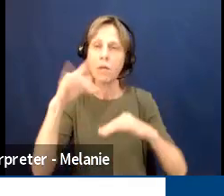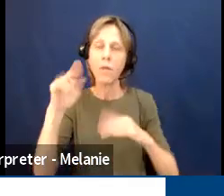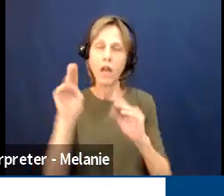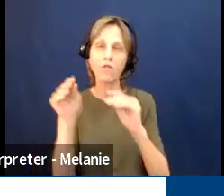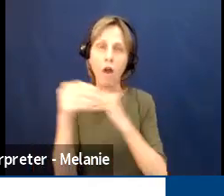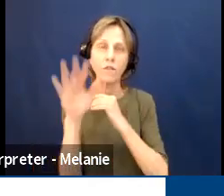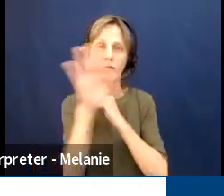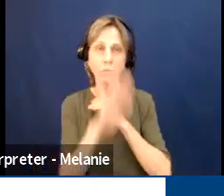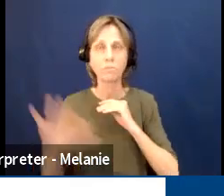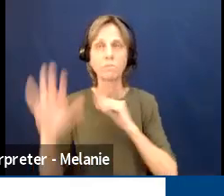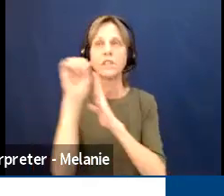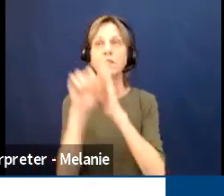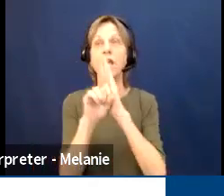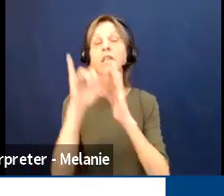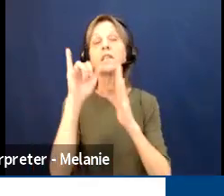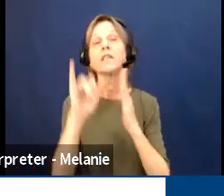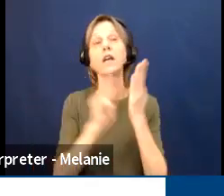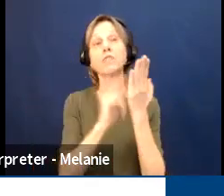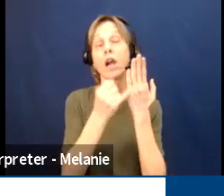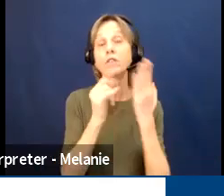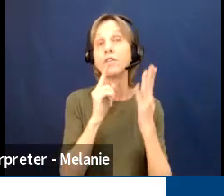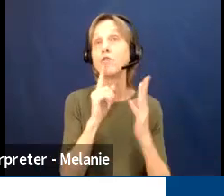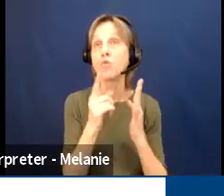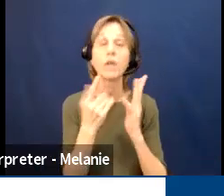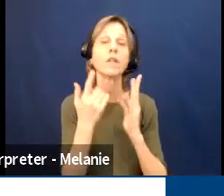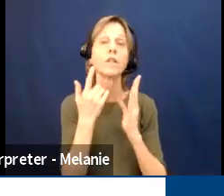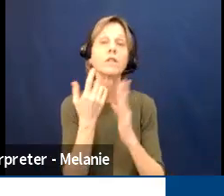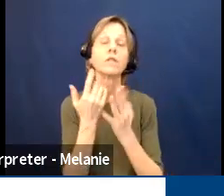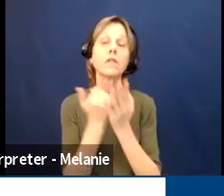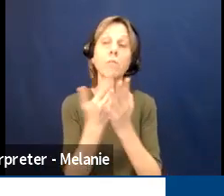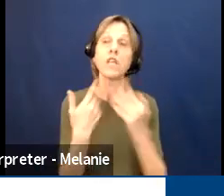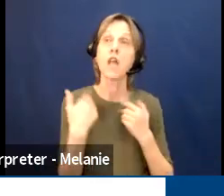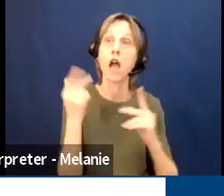project is really designed to get young people involved in thinking about how their communities